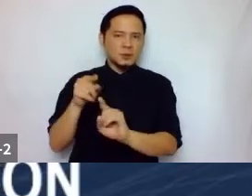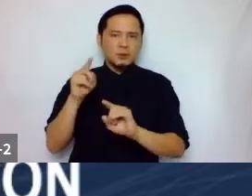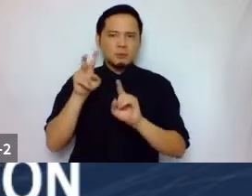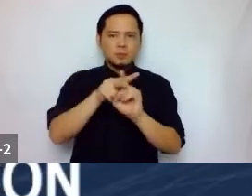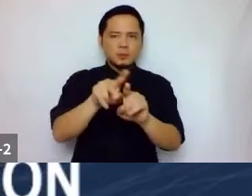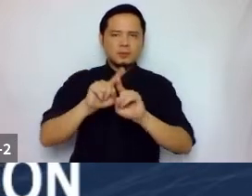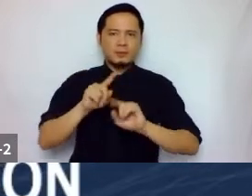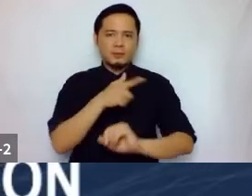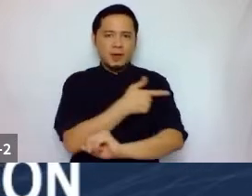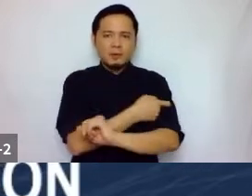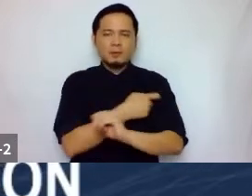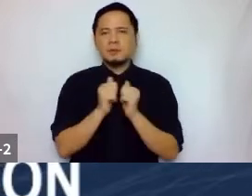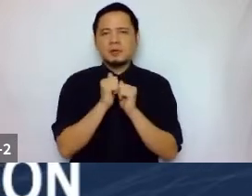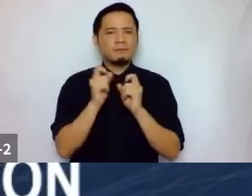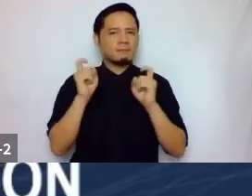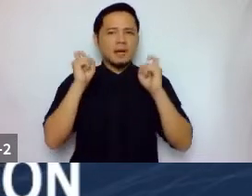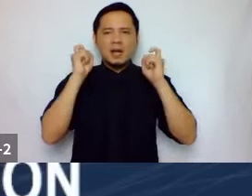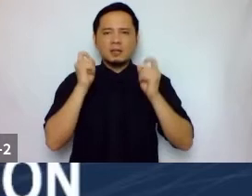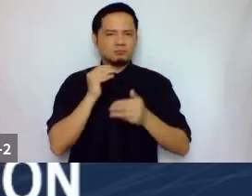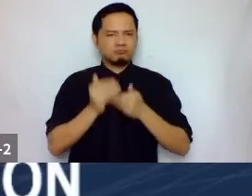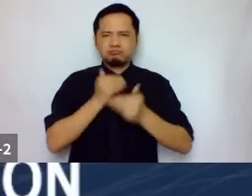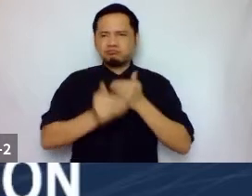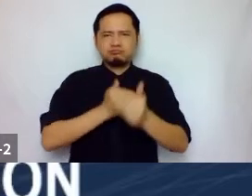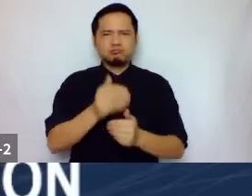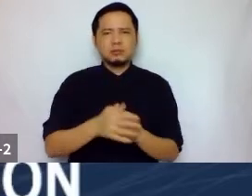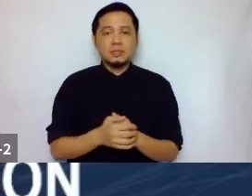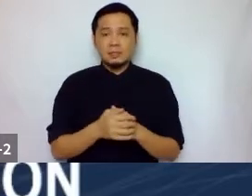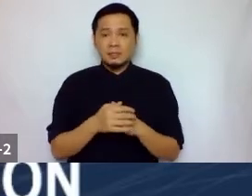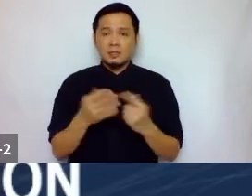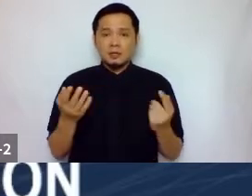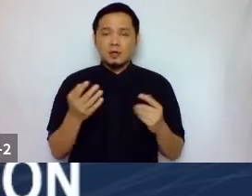sometimes you don’t have to wait especially if slots are scheduled by hour.